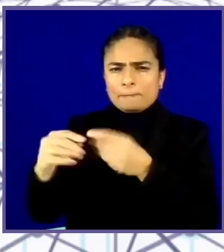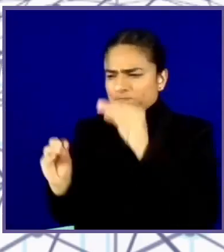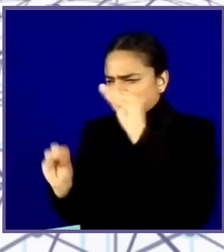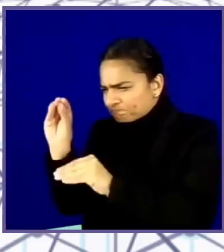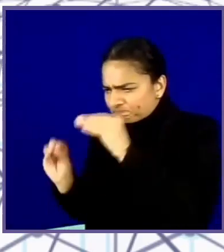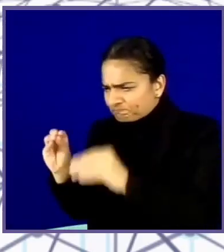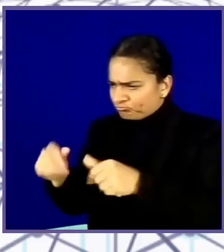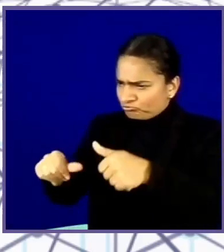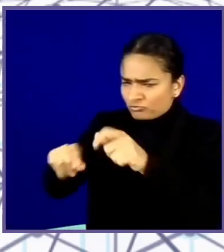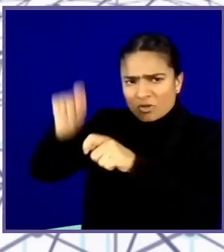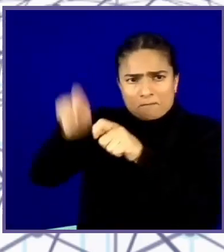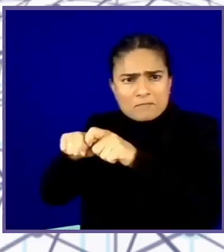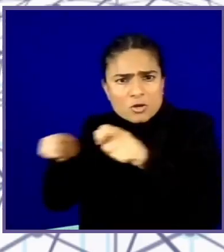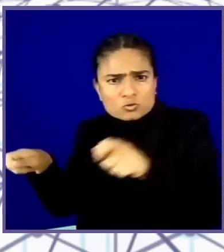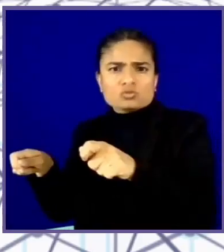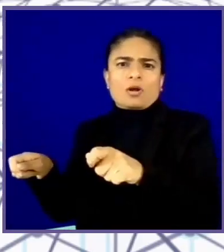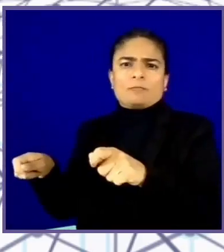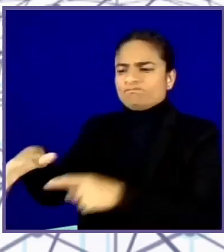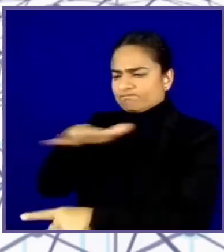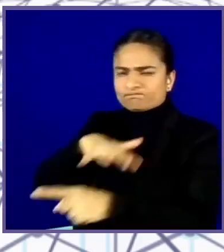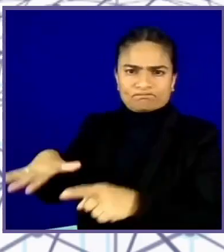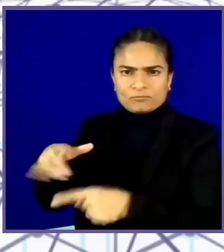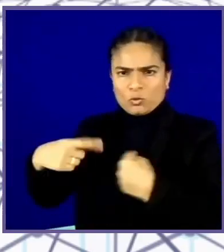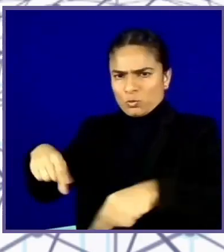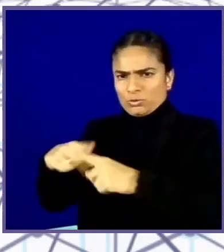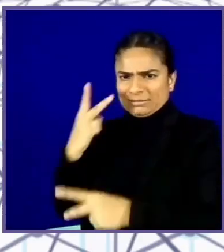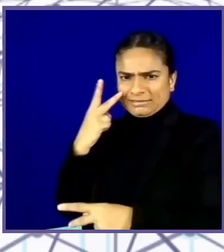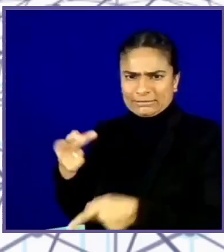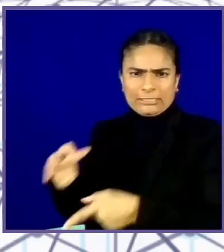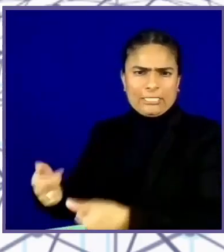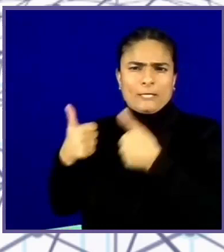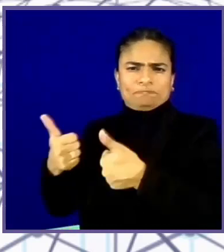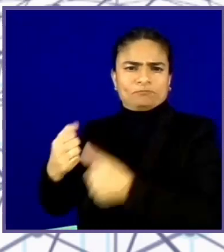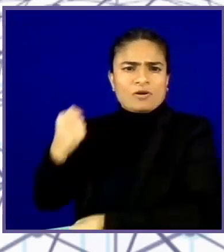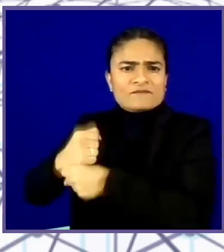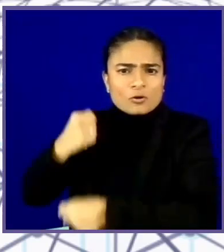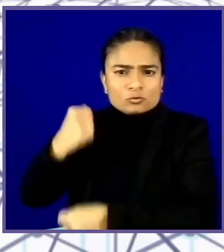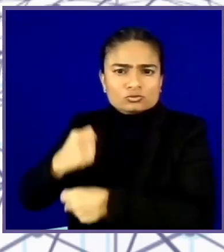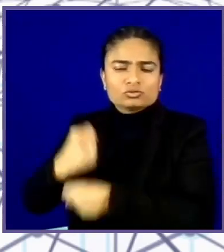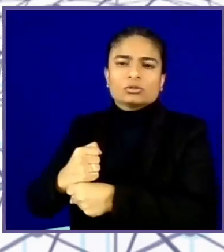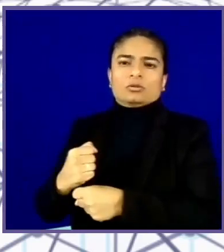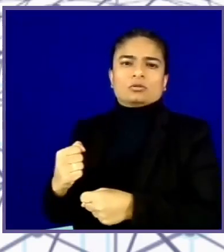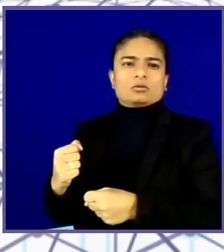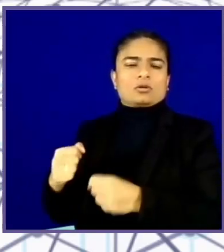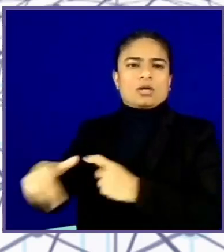Alongside specific functional assessments, it is important to understand the person's